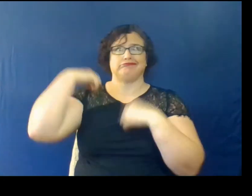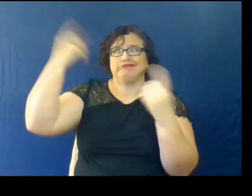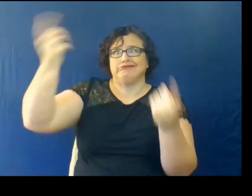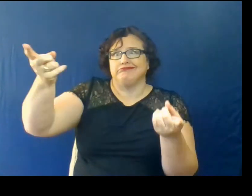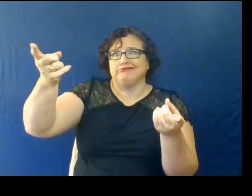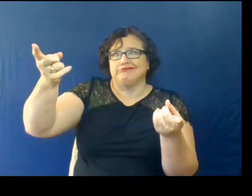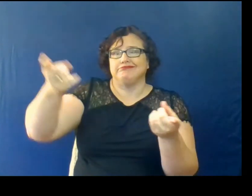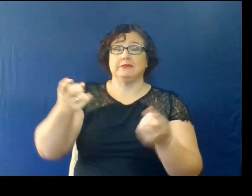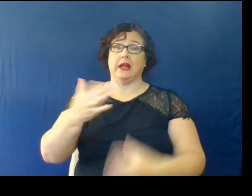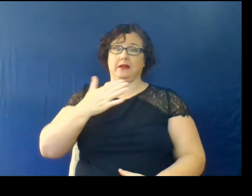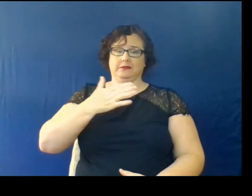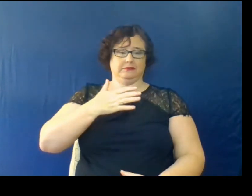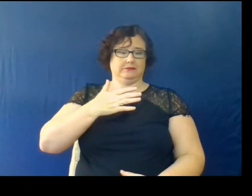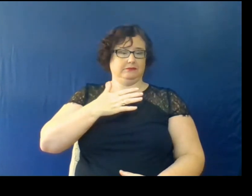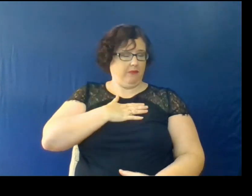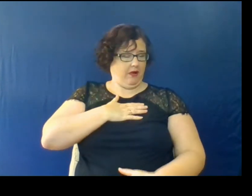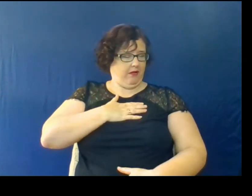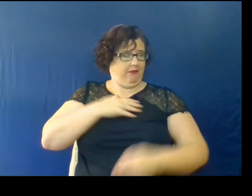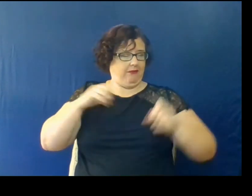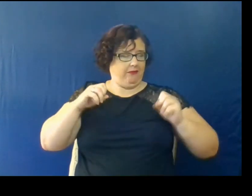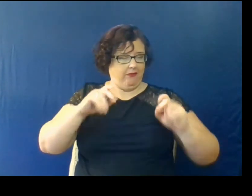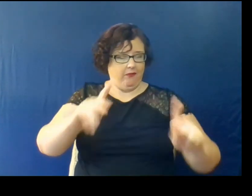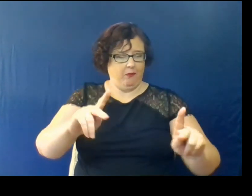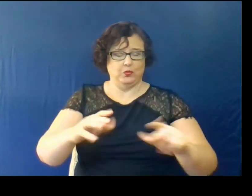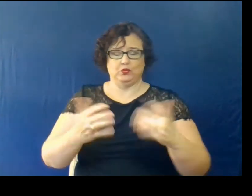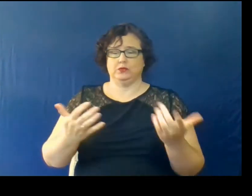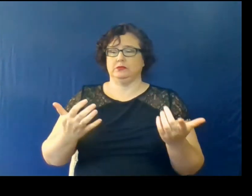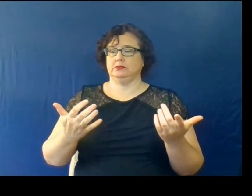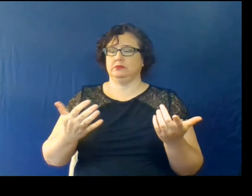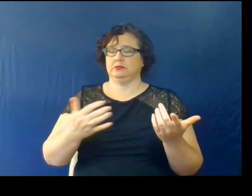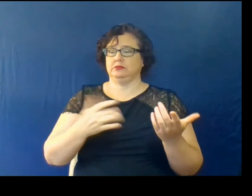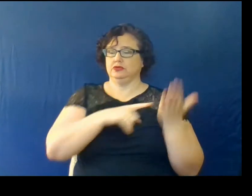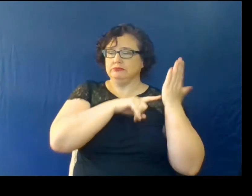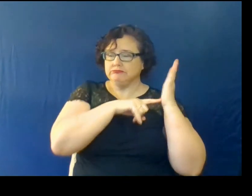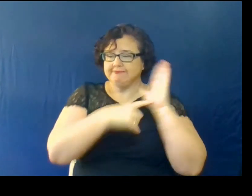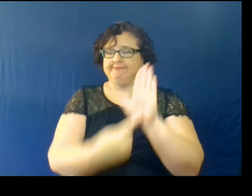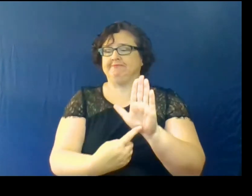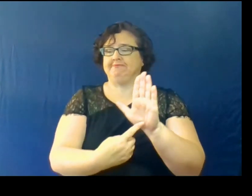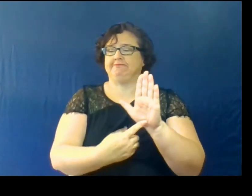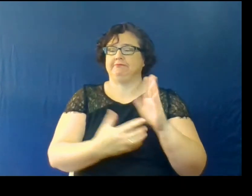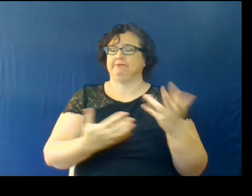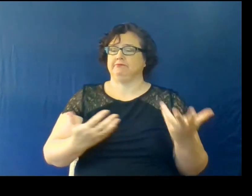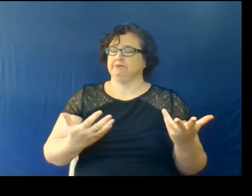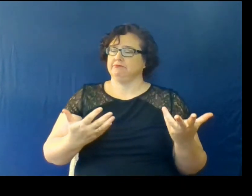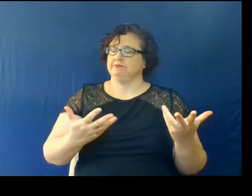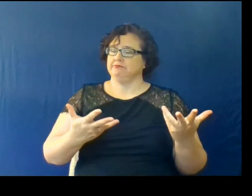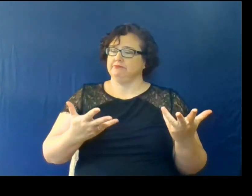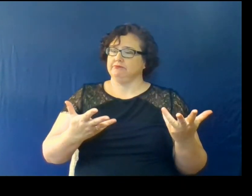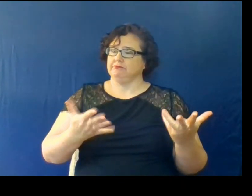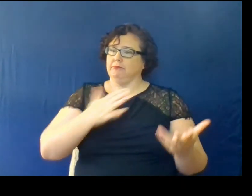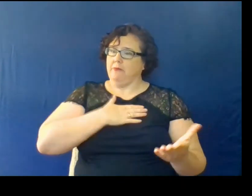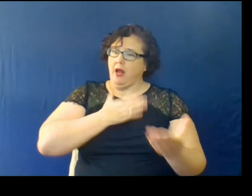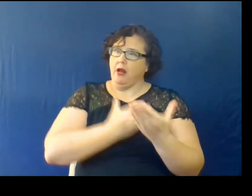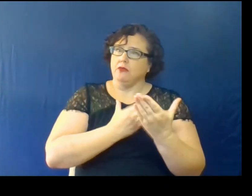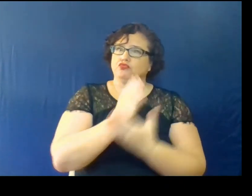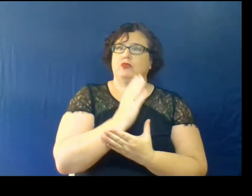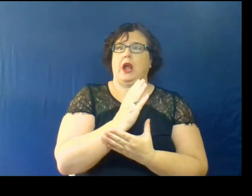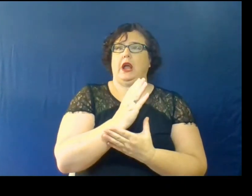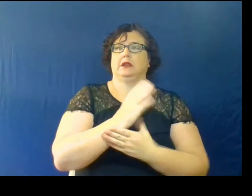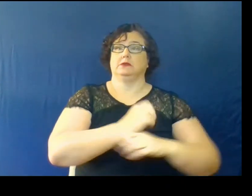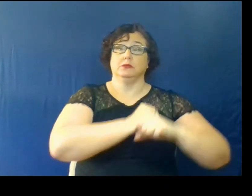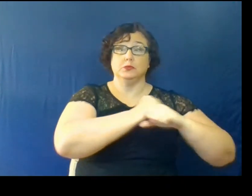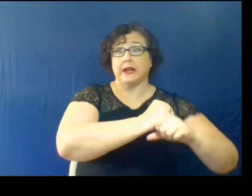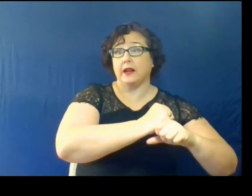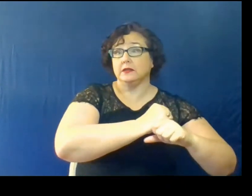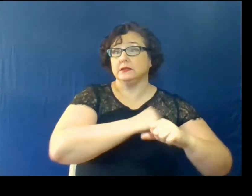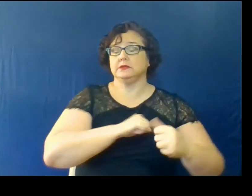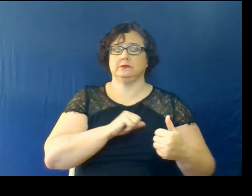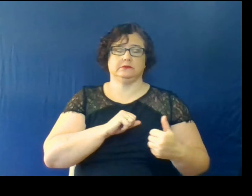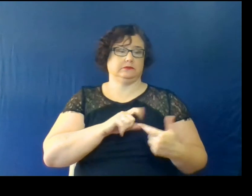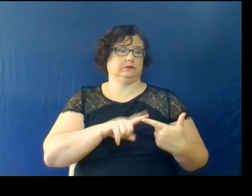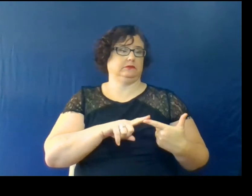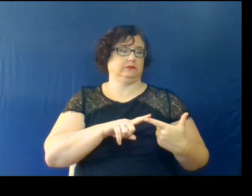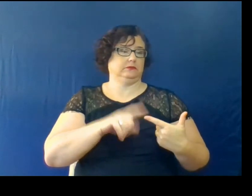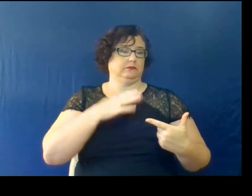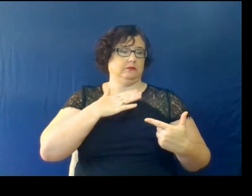my opportunity to express how I want my rights to be protected, how are my values to be protected.